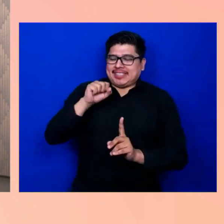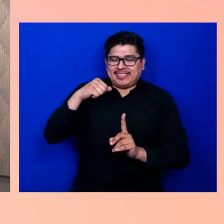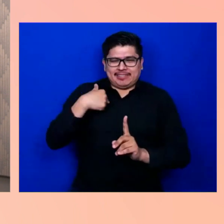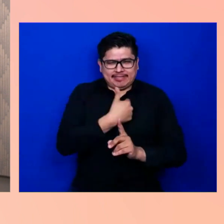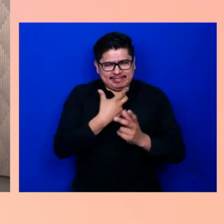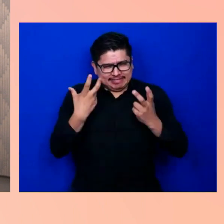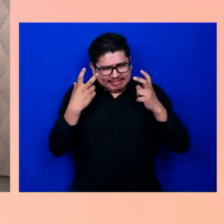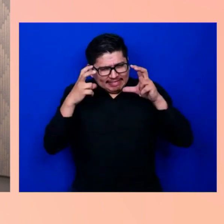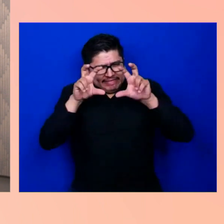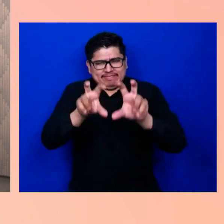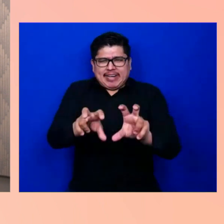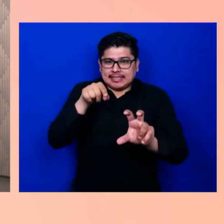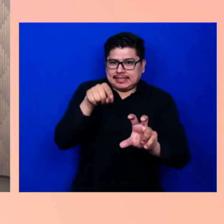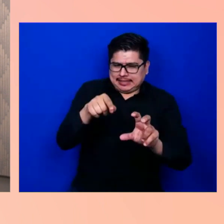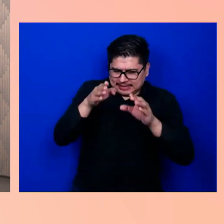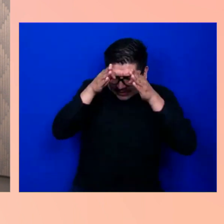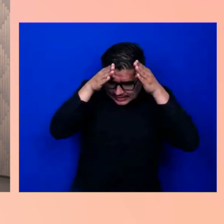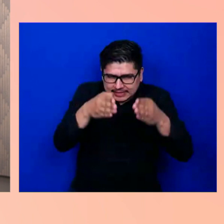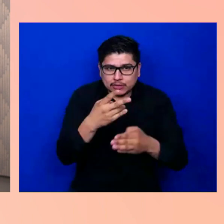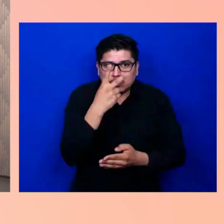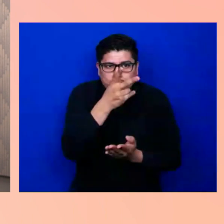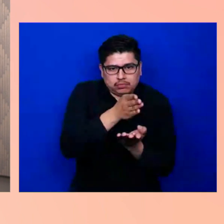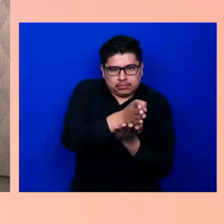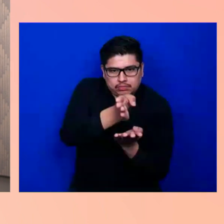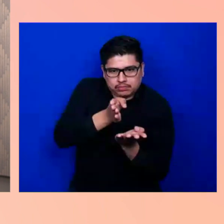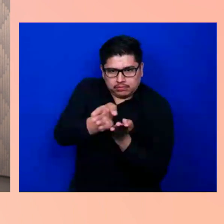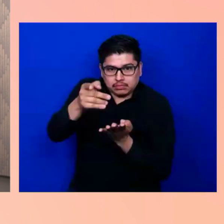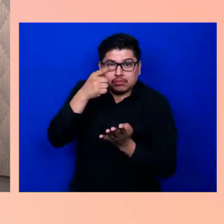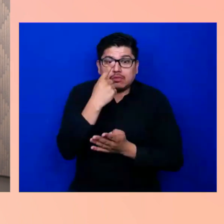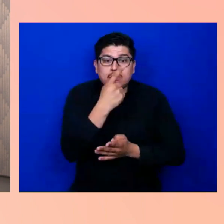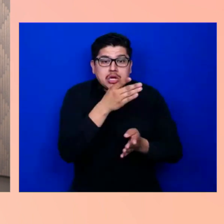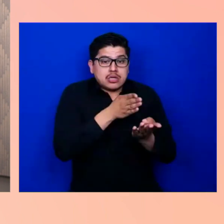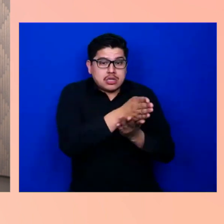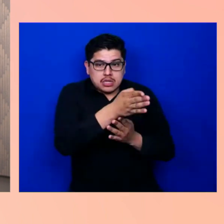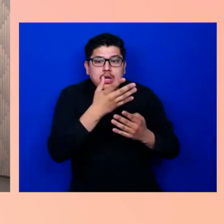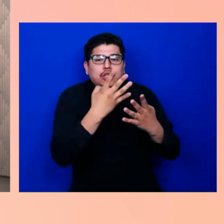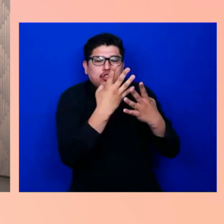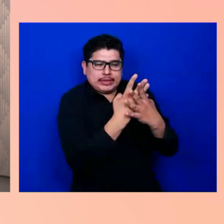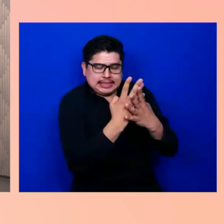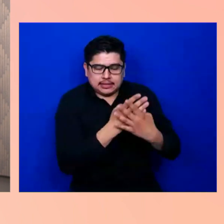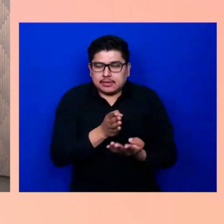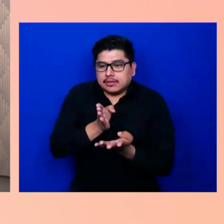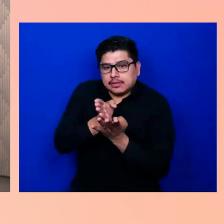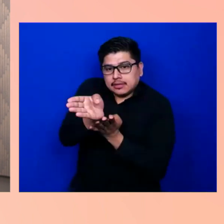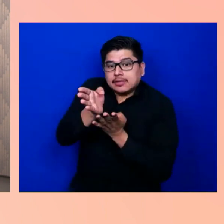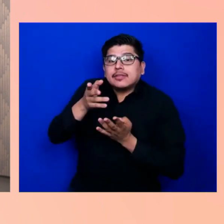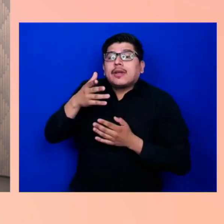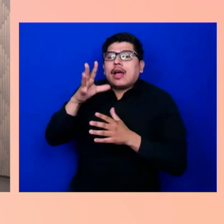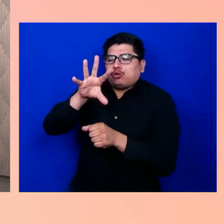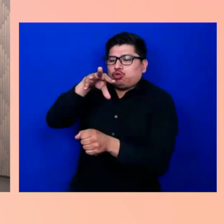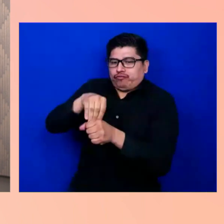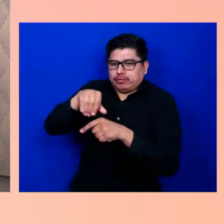screening in and inclusive practices. Screening in is our flexible approach to hiring.